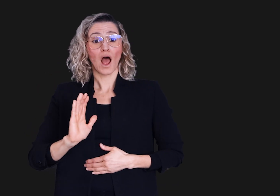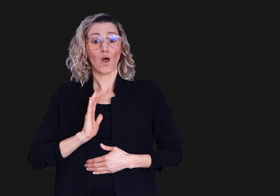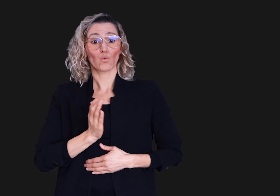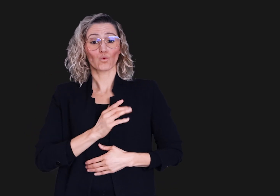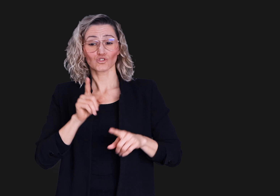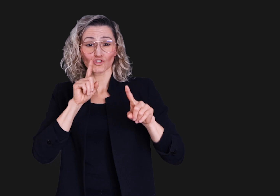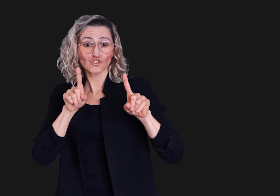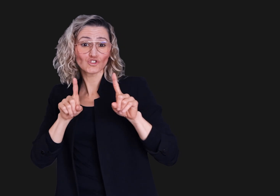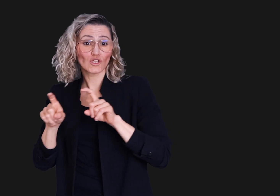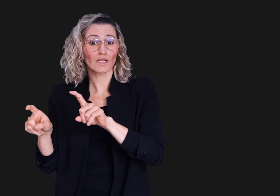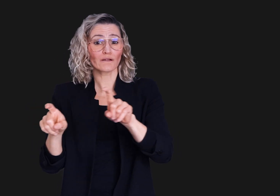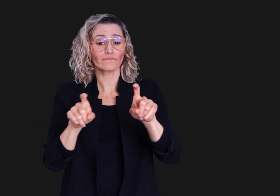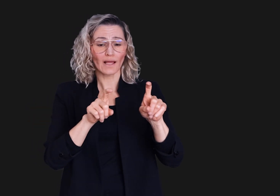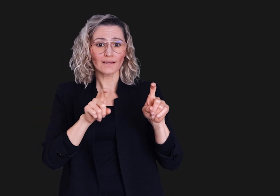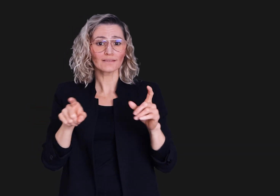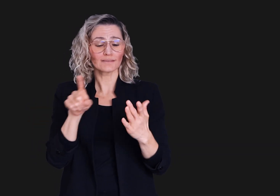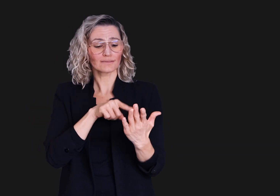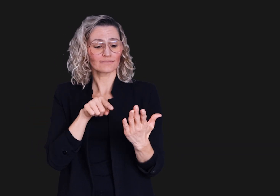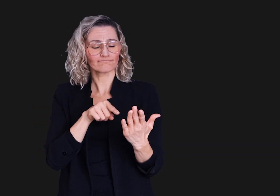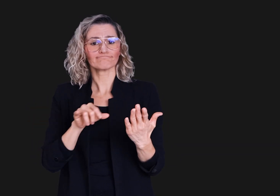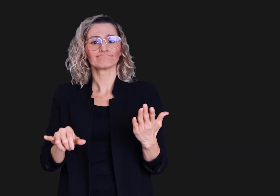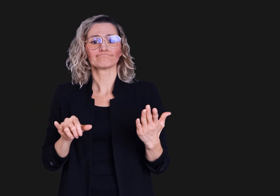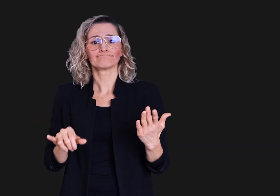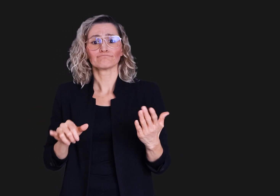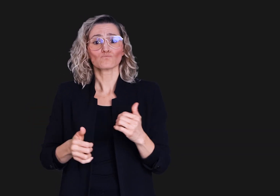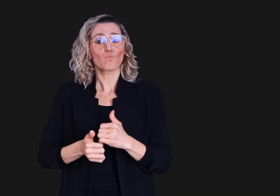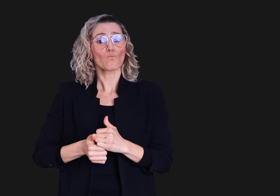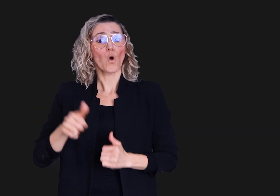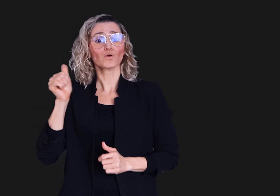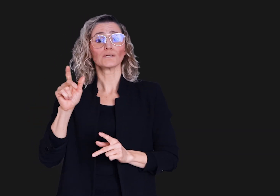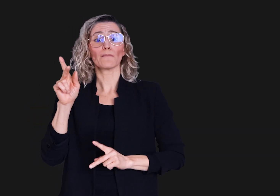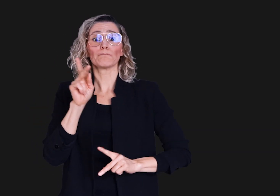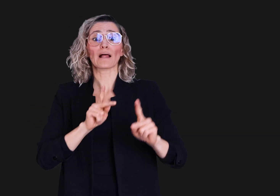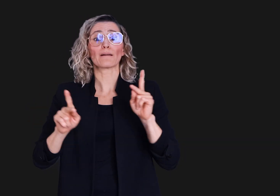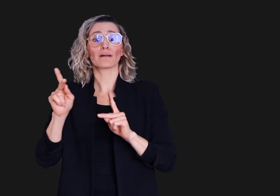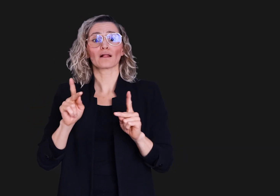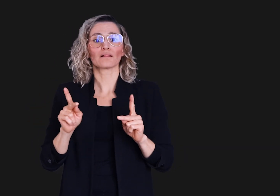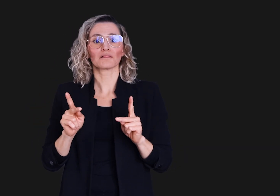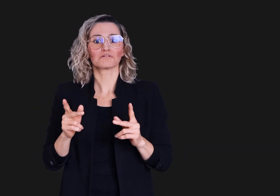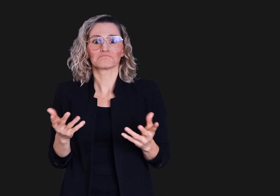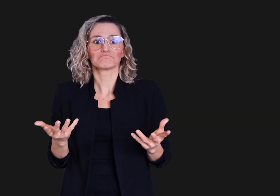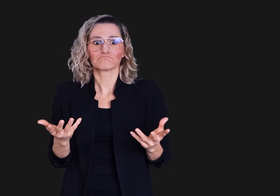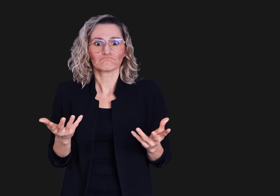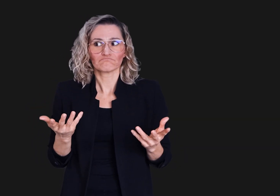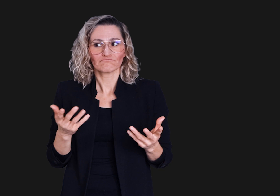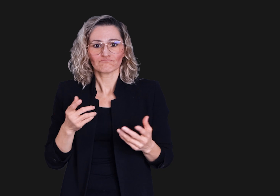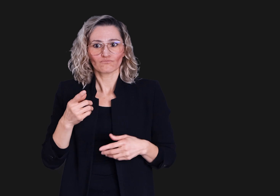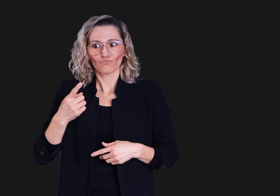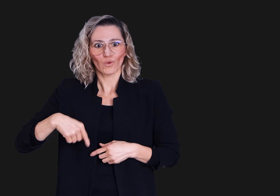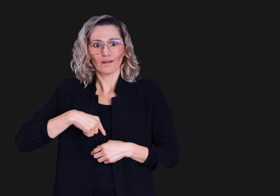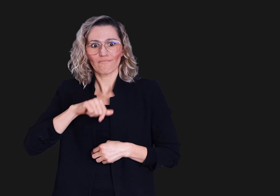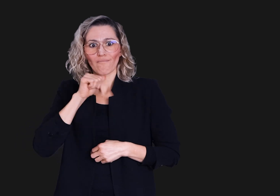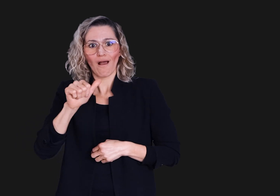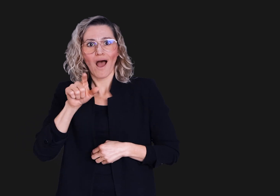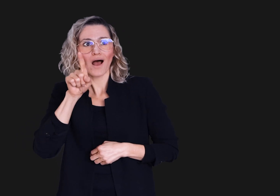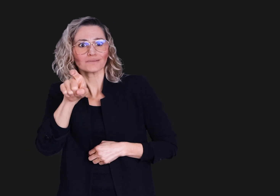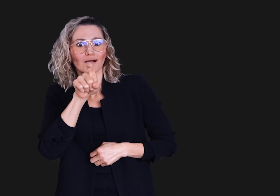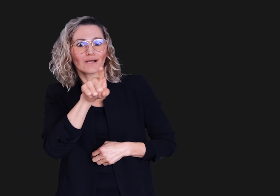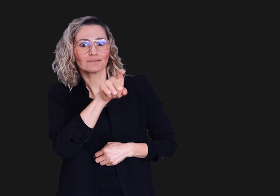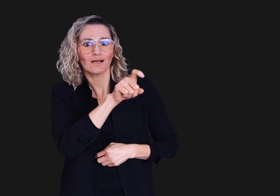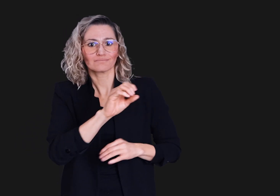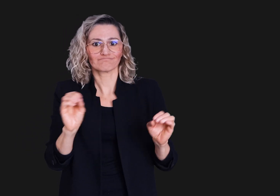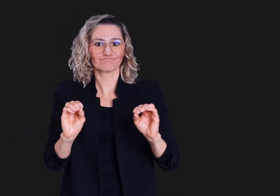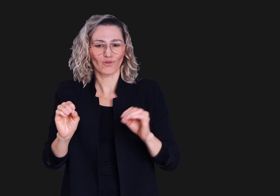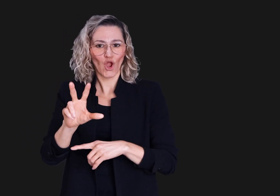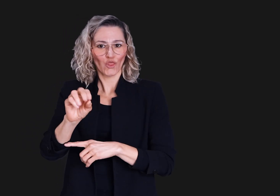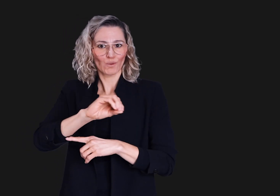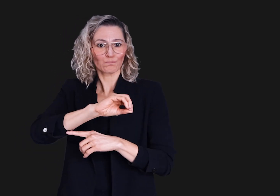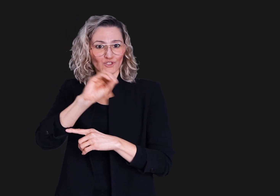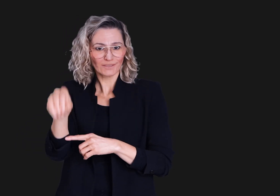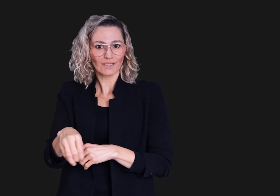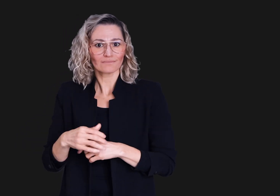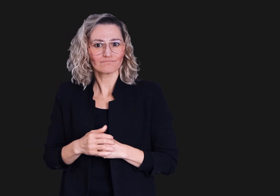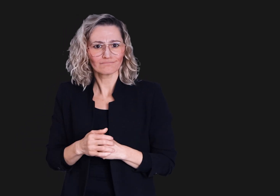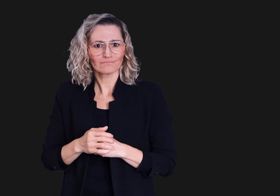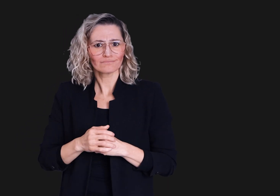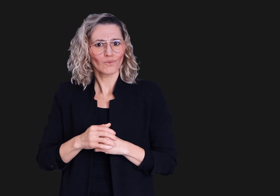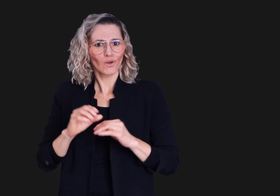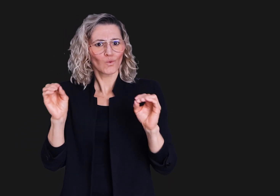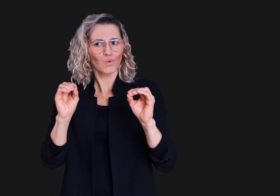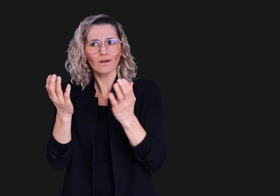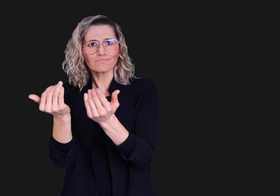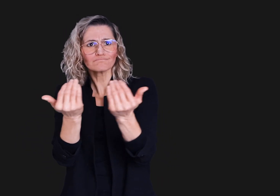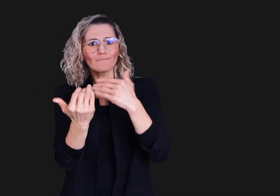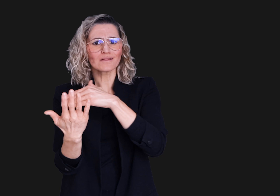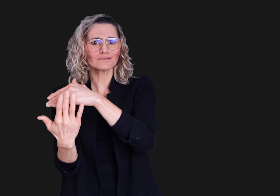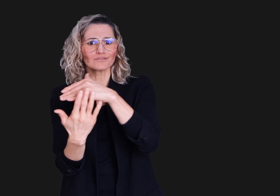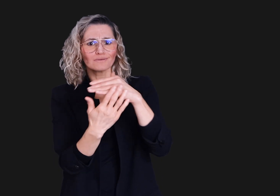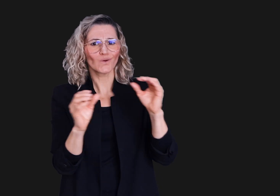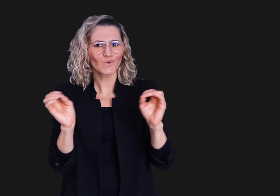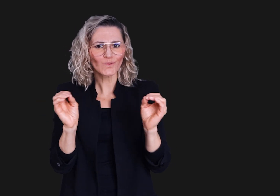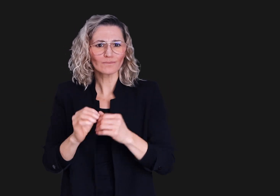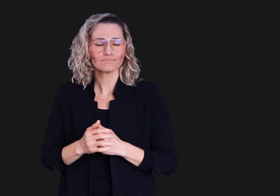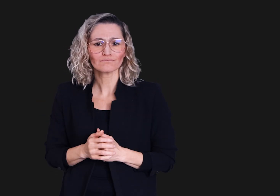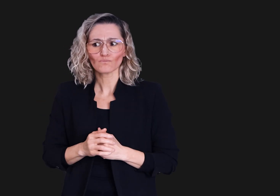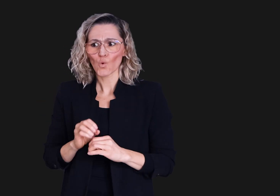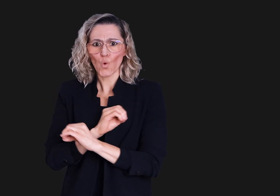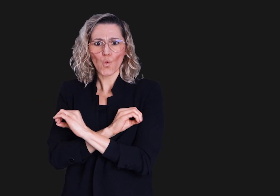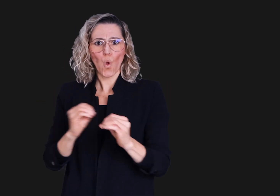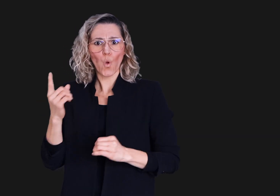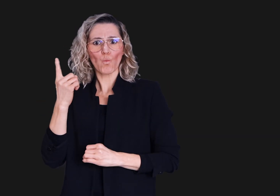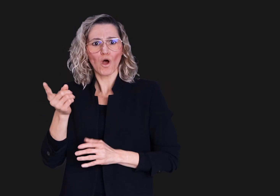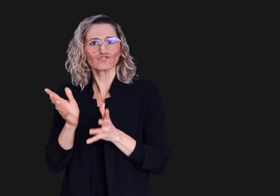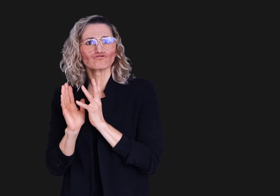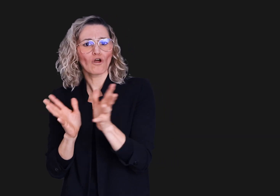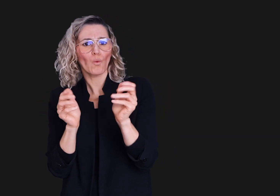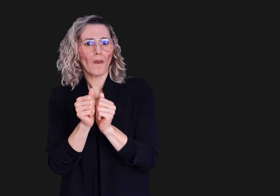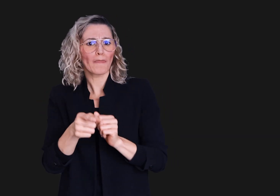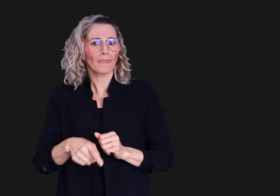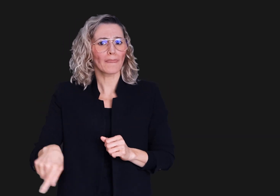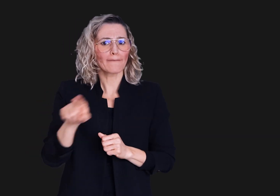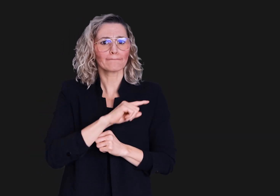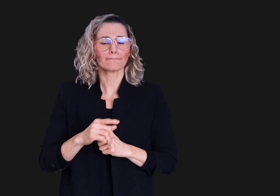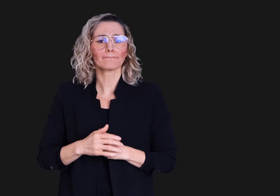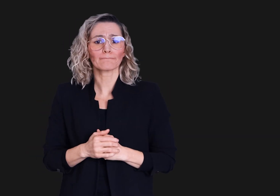Our survey showed that most people were not asked any questions (30%). They were not consulted. Nobody talked to them.